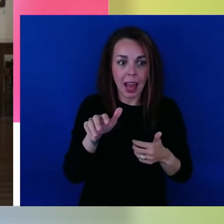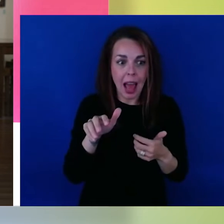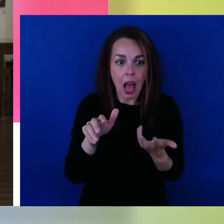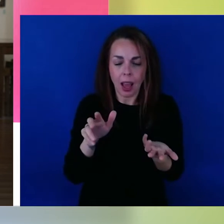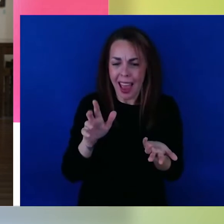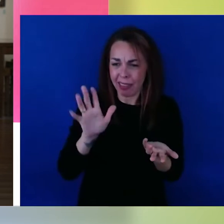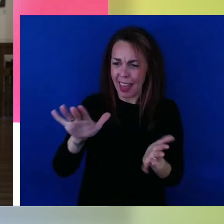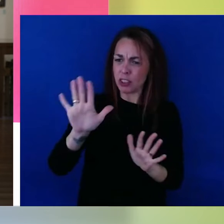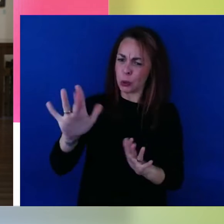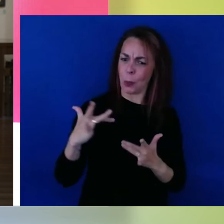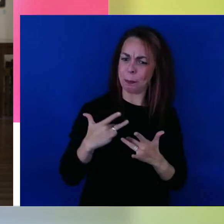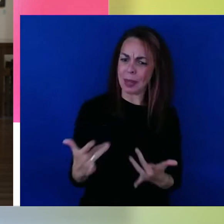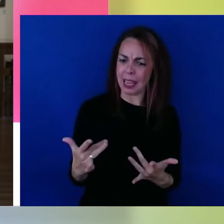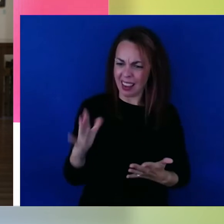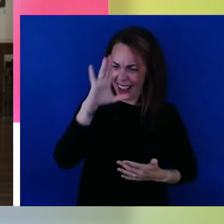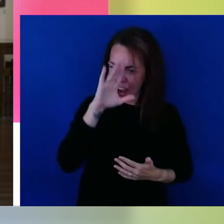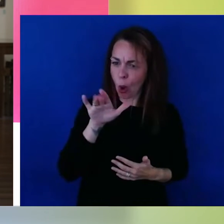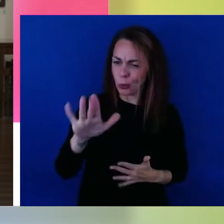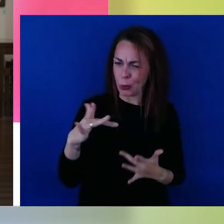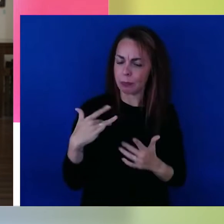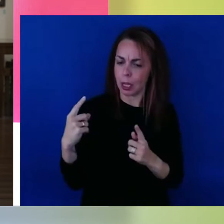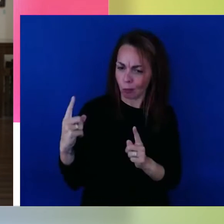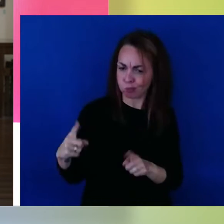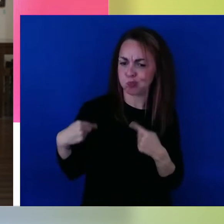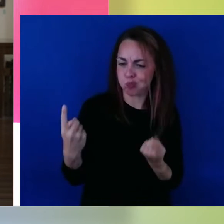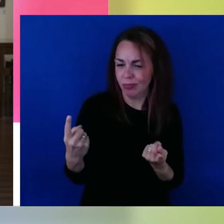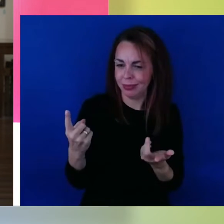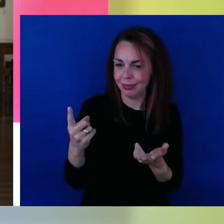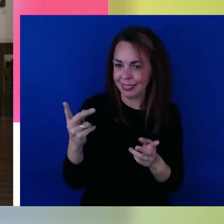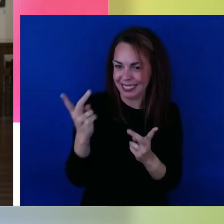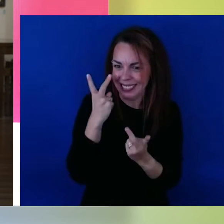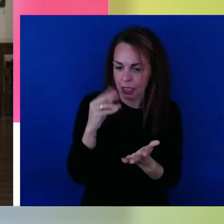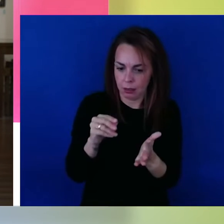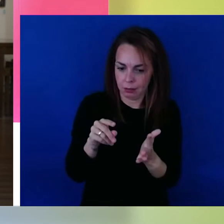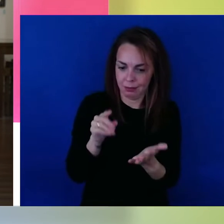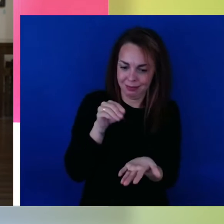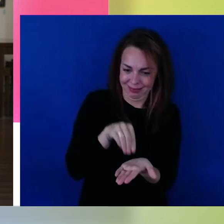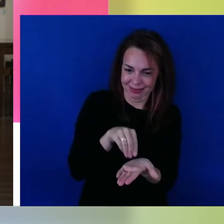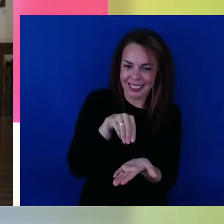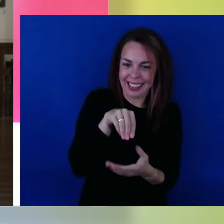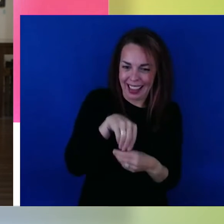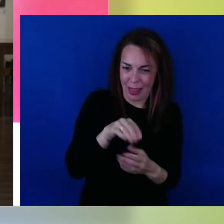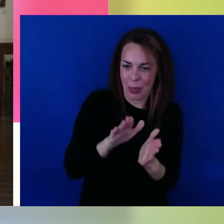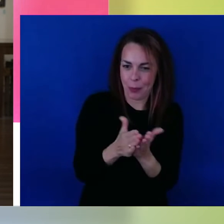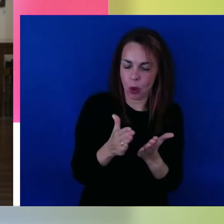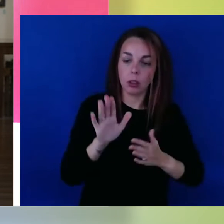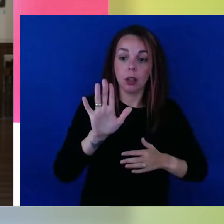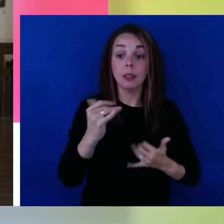I've known that's how you operate. But we are Microsoft, we have to talk about technology.